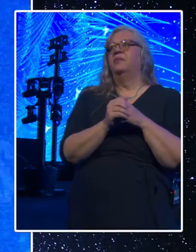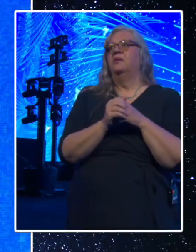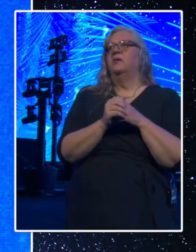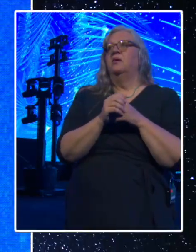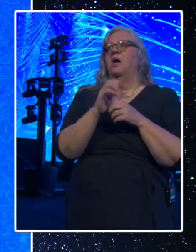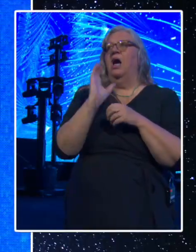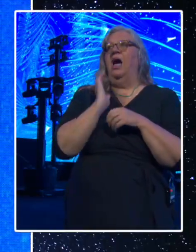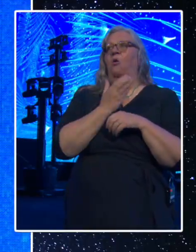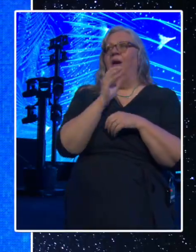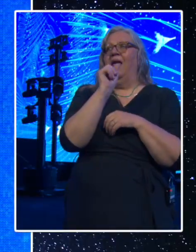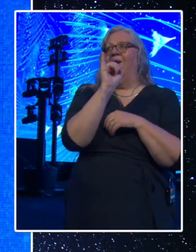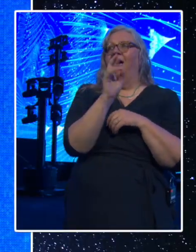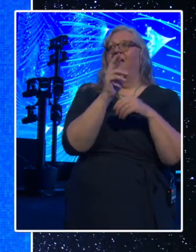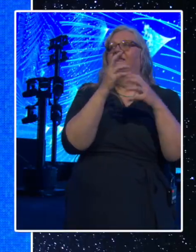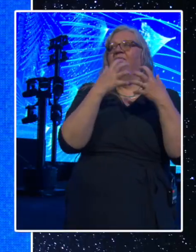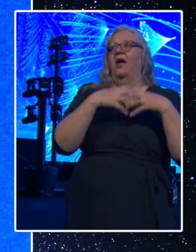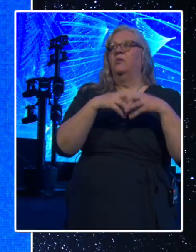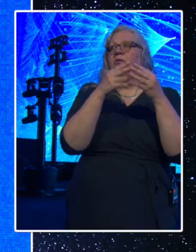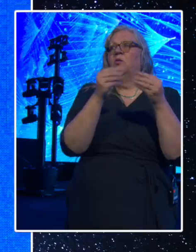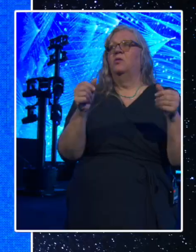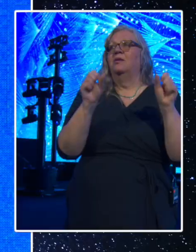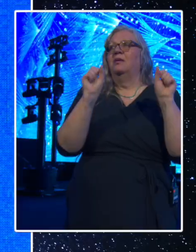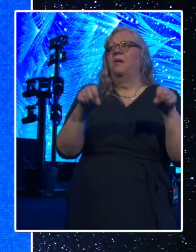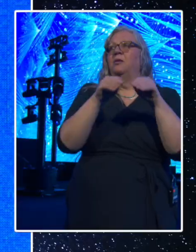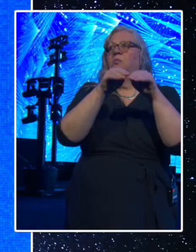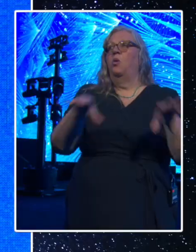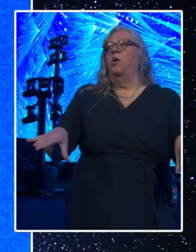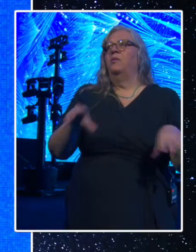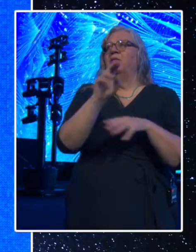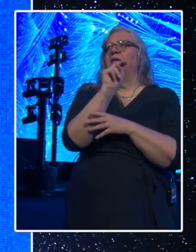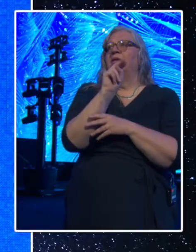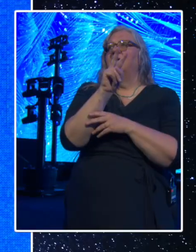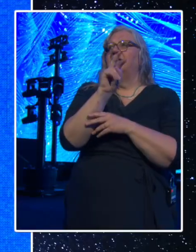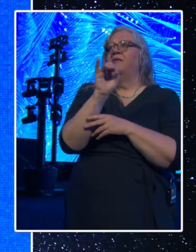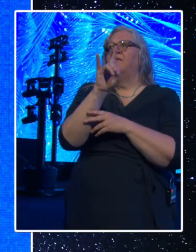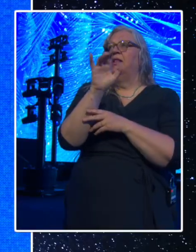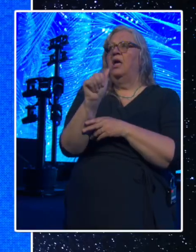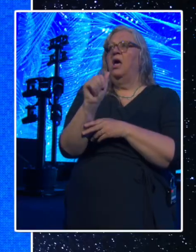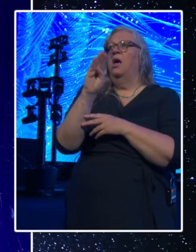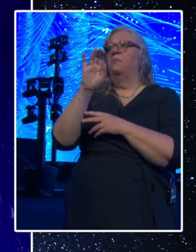Our AI factory solutions can be deployed with NVIDIA Blackwell-accelerated Computing,